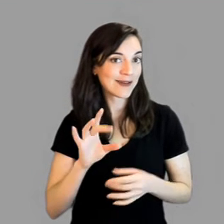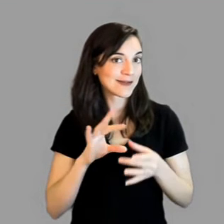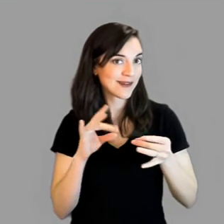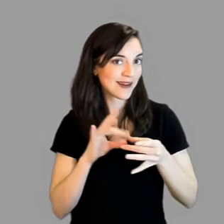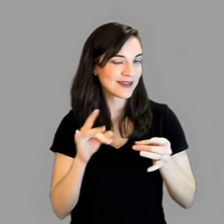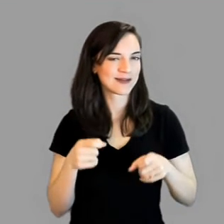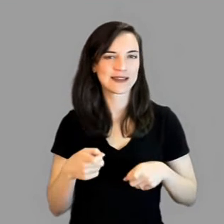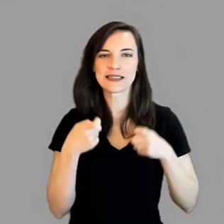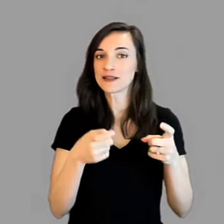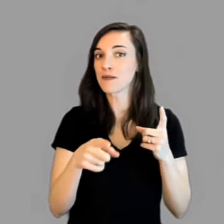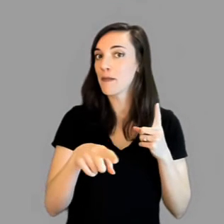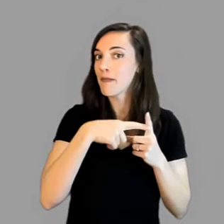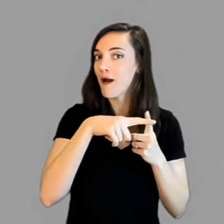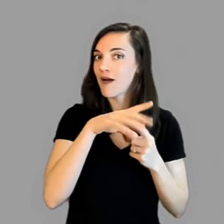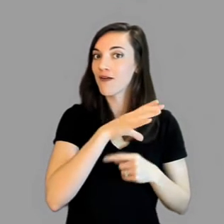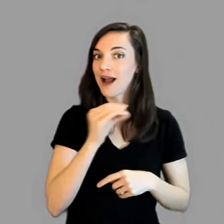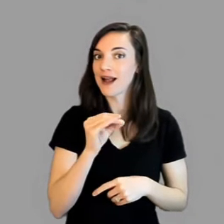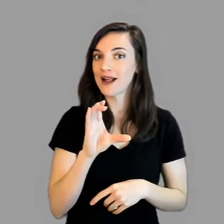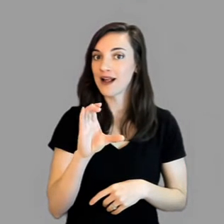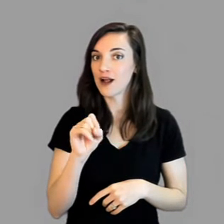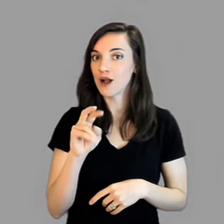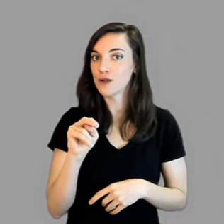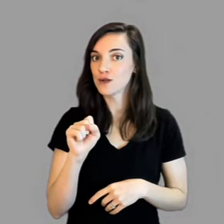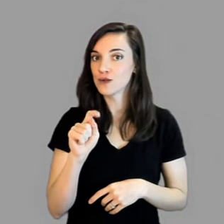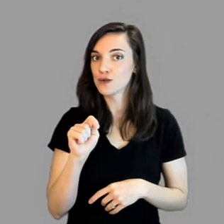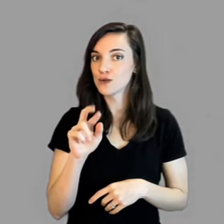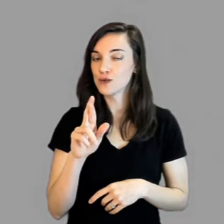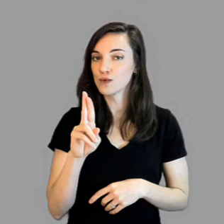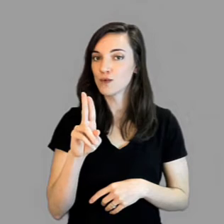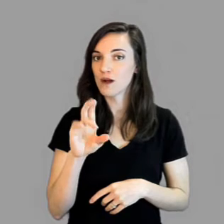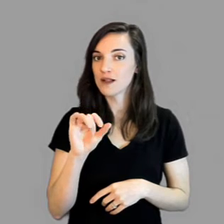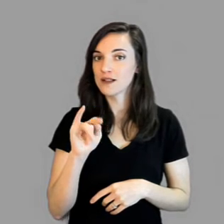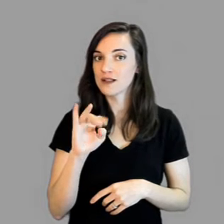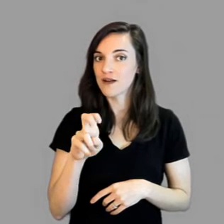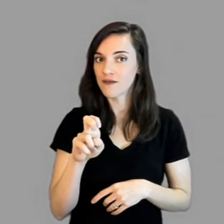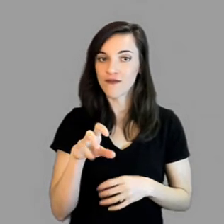The eighth high-leverage practice states, “Provide positive and constructive feedback